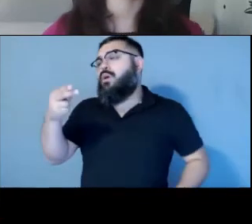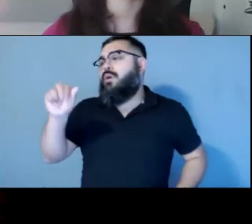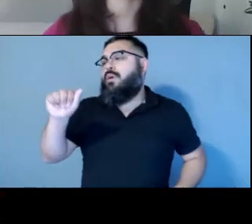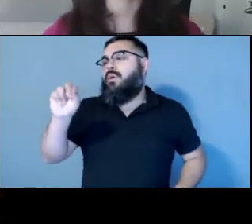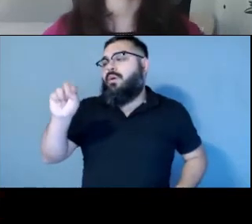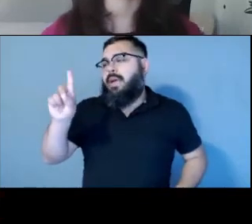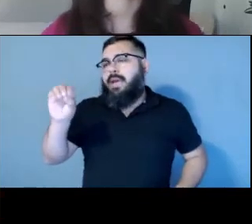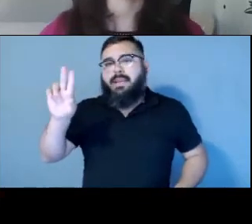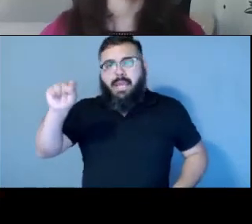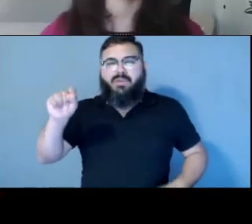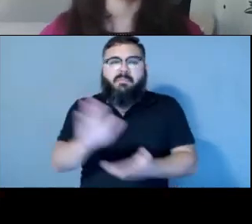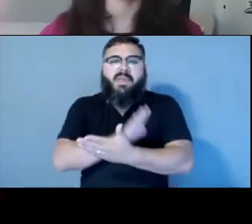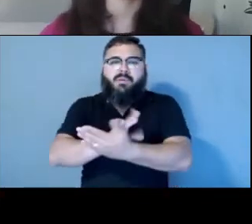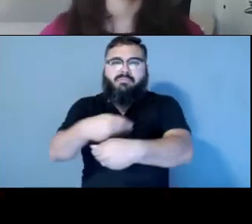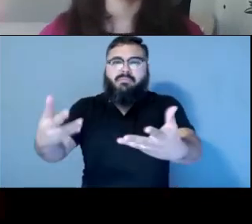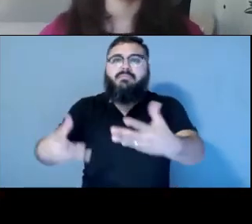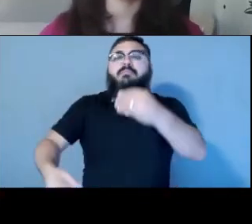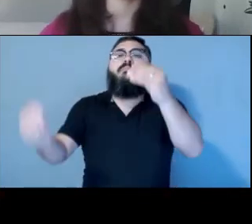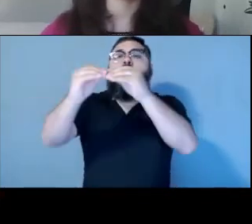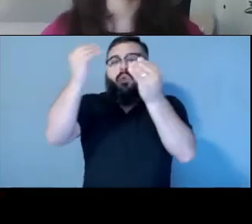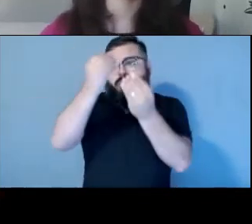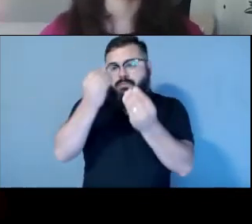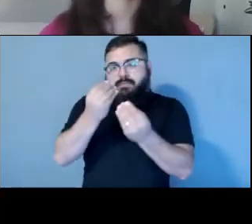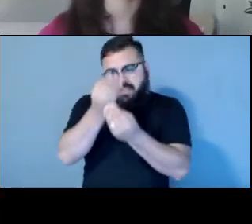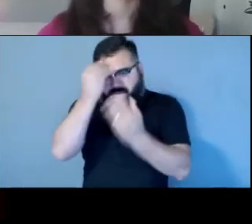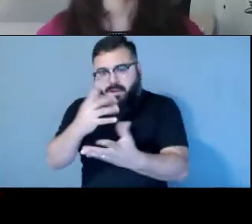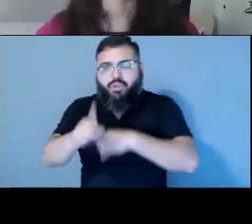additional resources about employment discrimination,